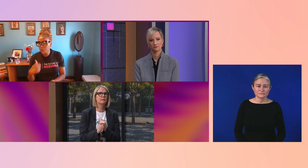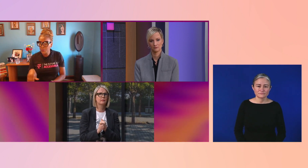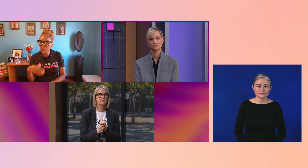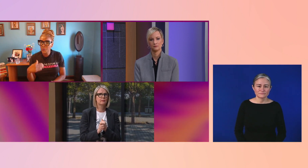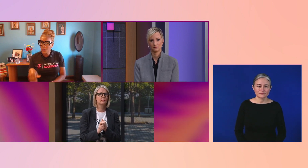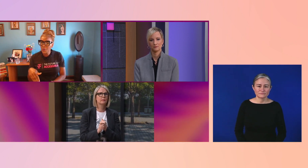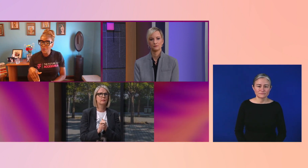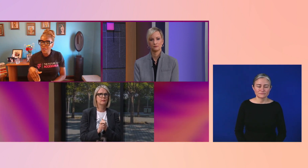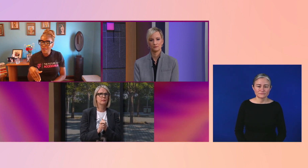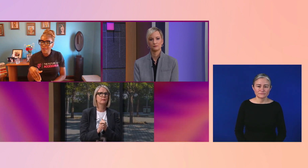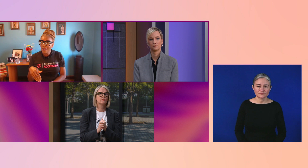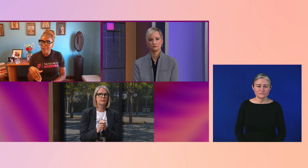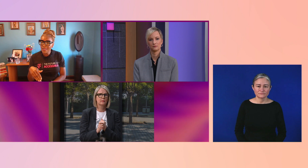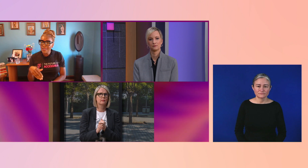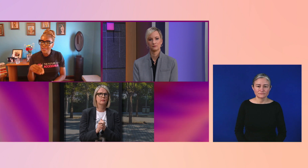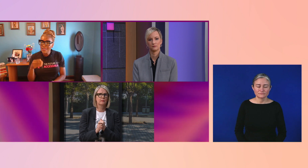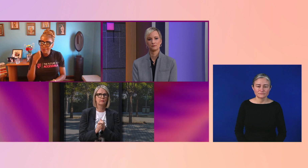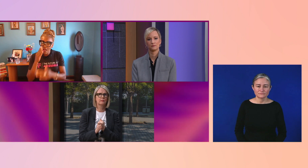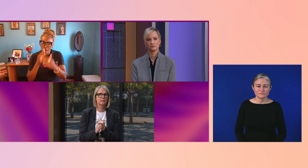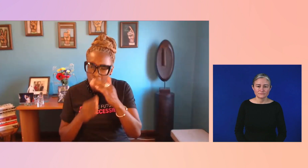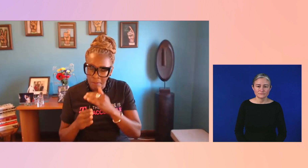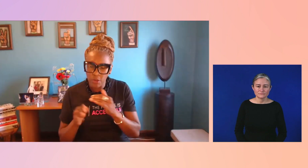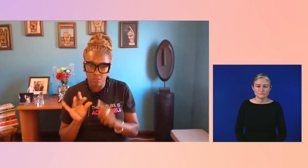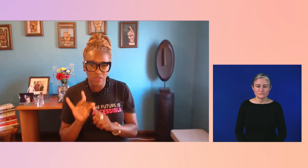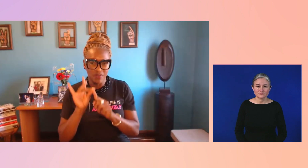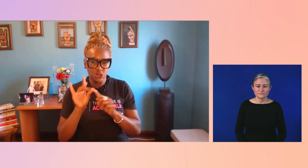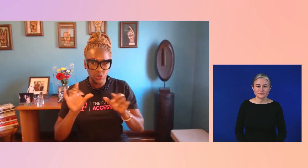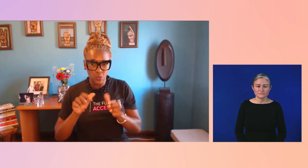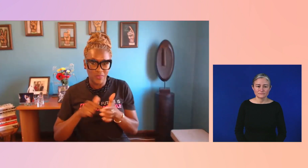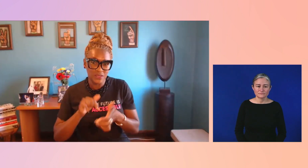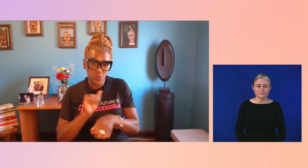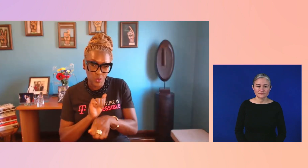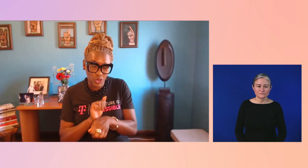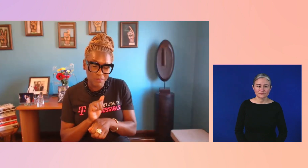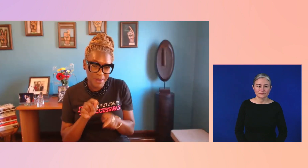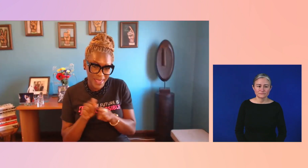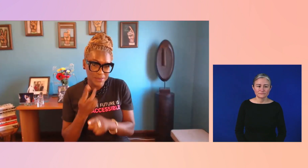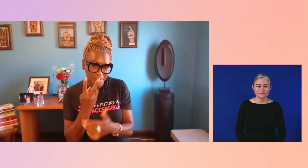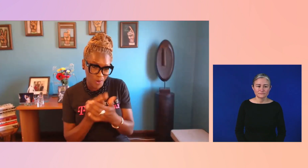This work, it's humbling.